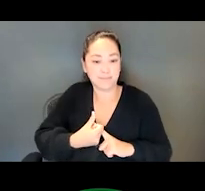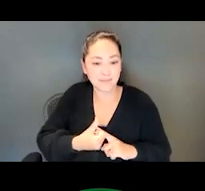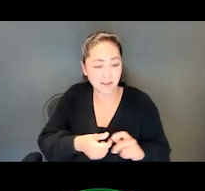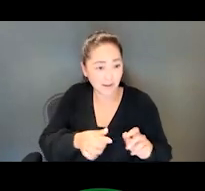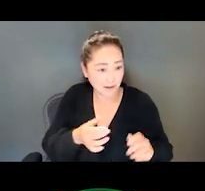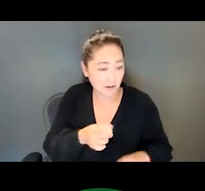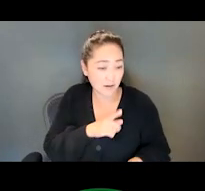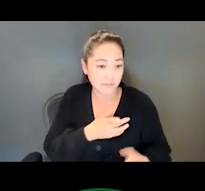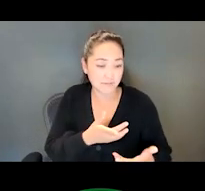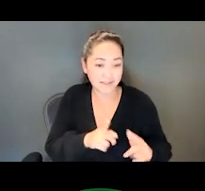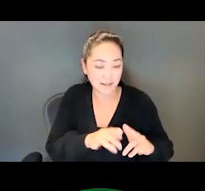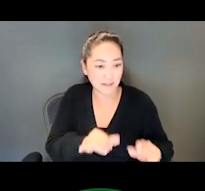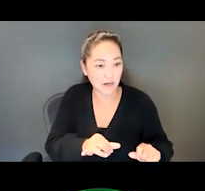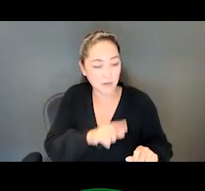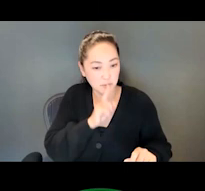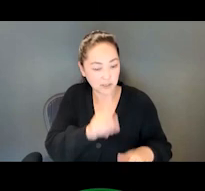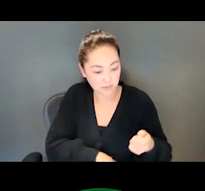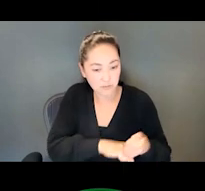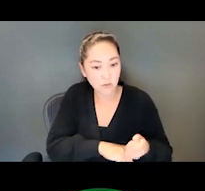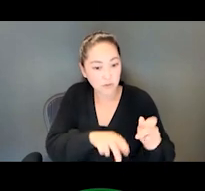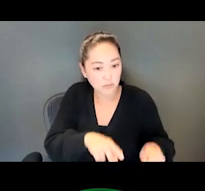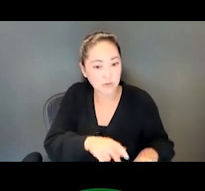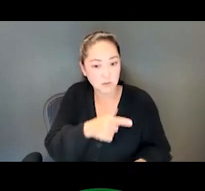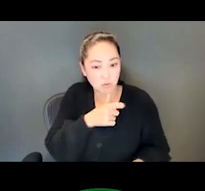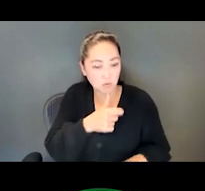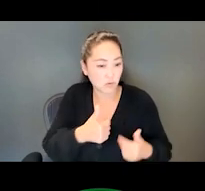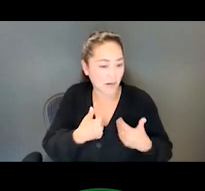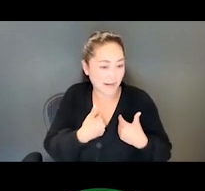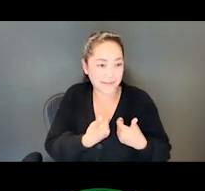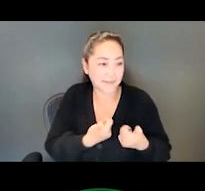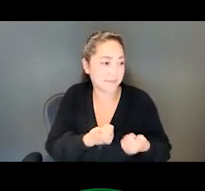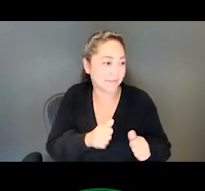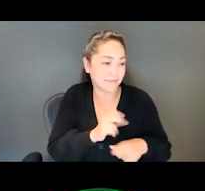So I know a lot of climate change has been sort of considered a long term.